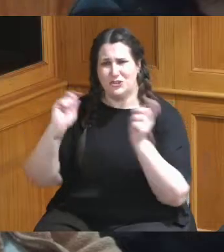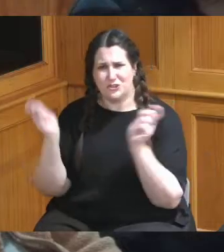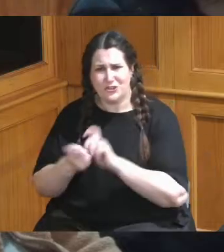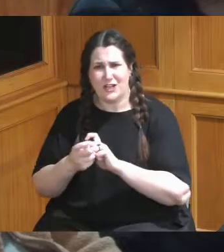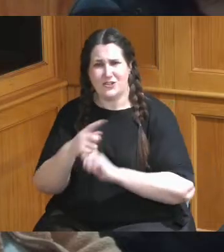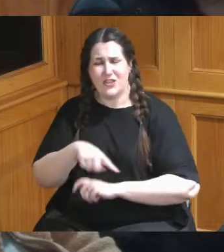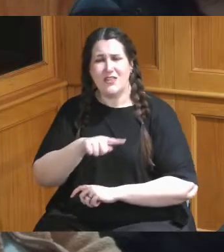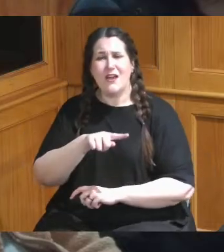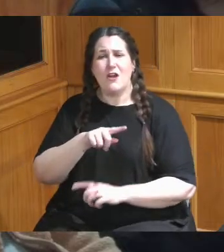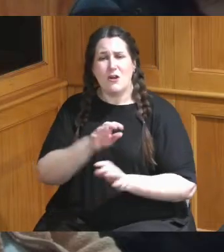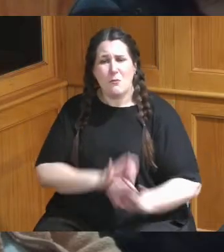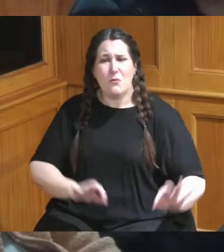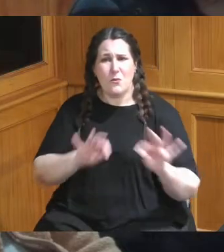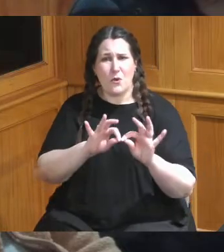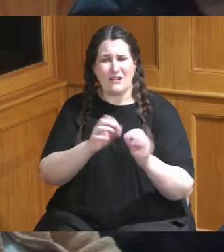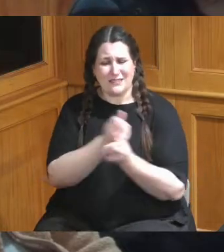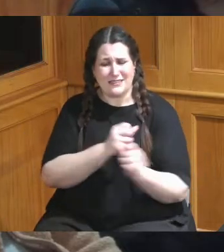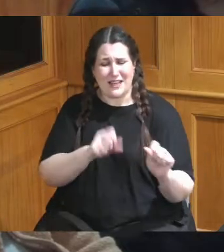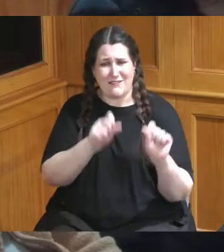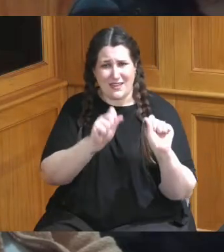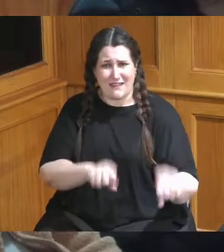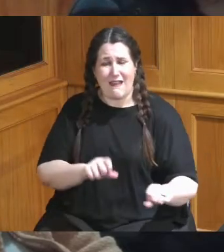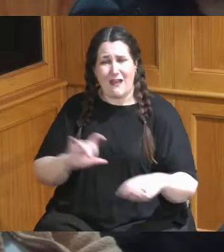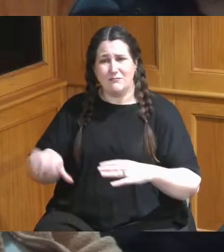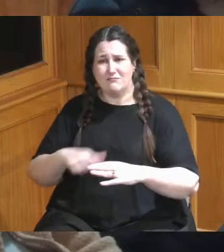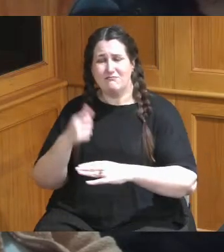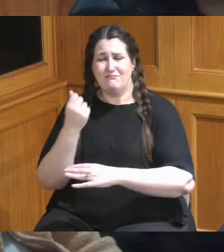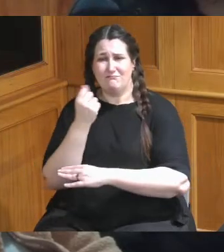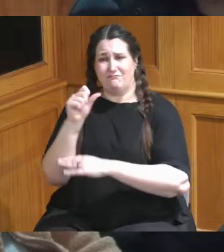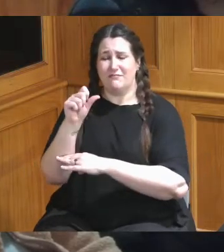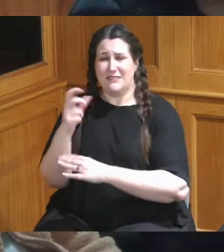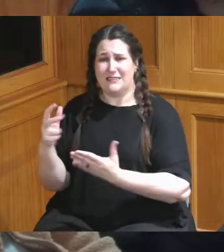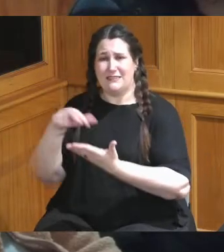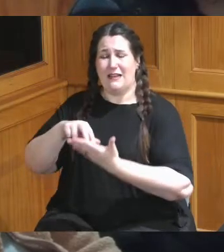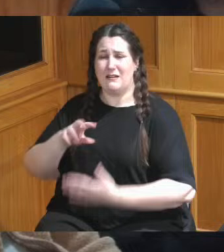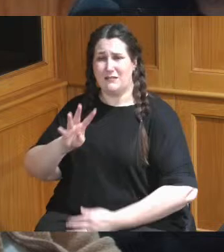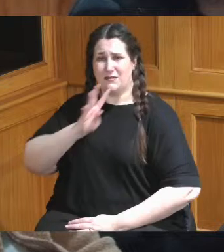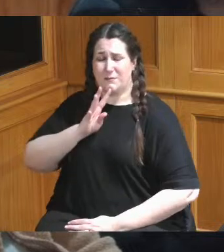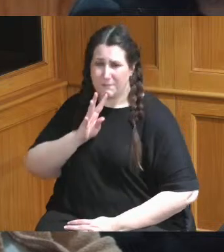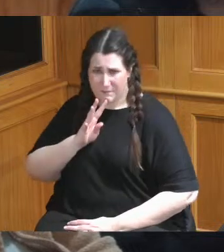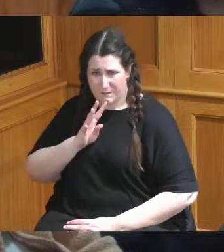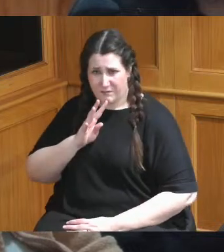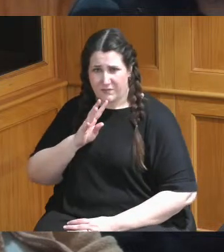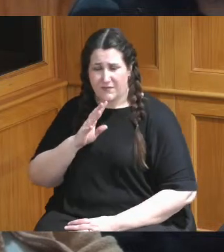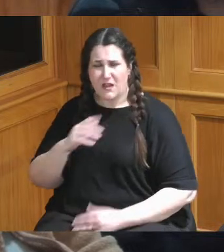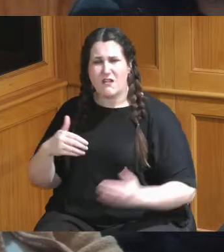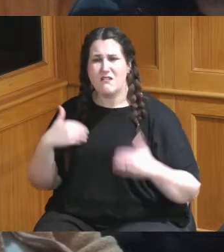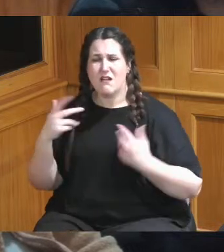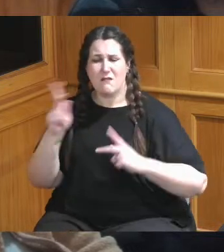speak up. As CPS Superintendent Shauna Murphy has emphasized, young people are not alone. There are